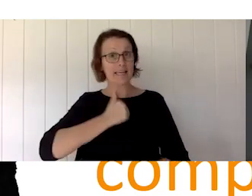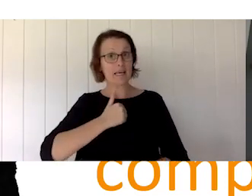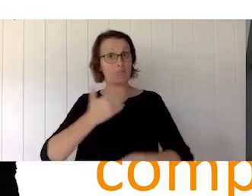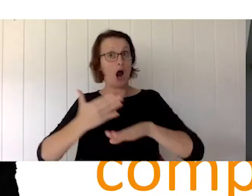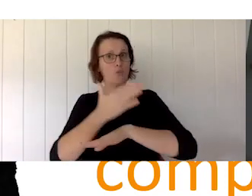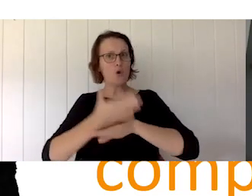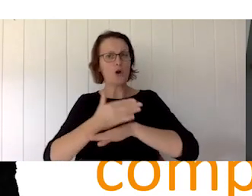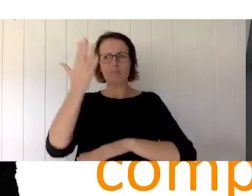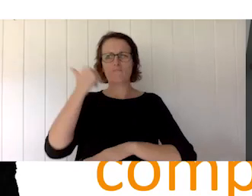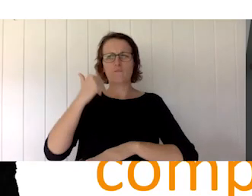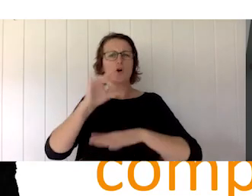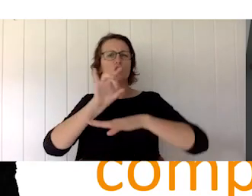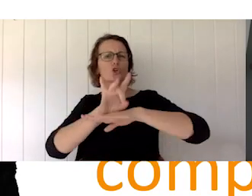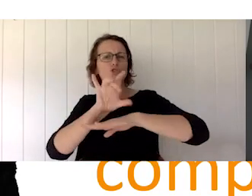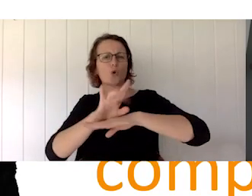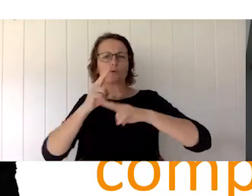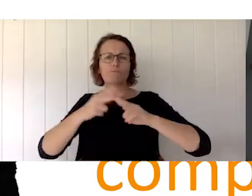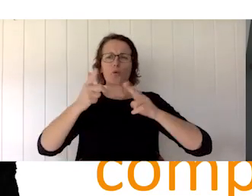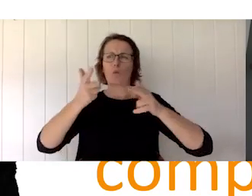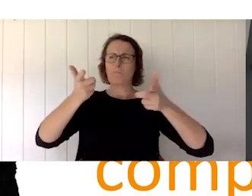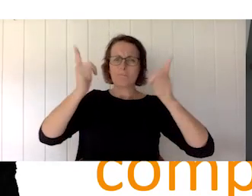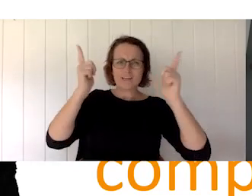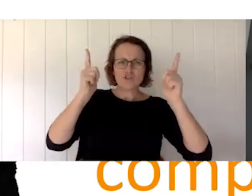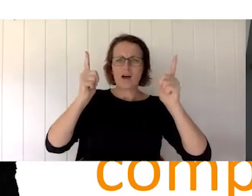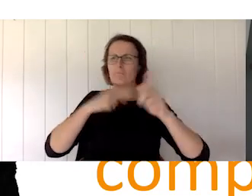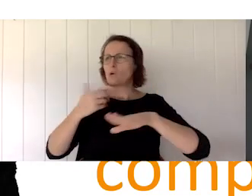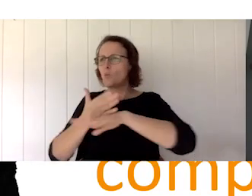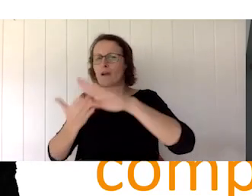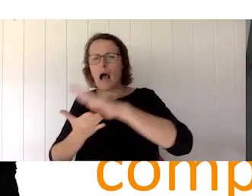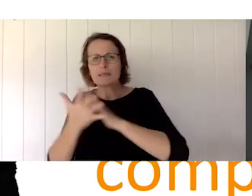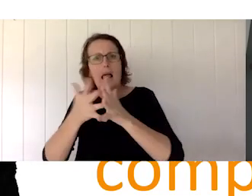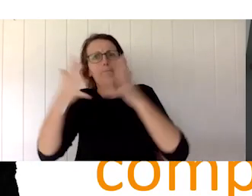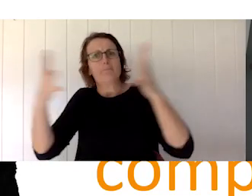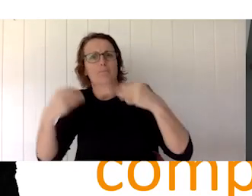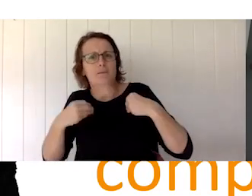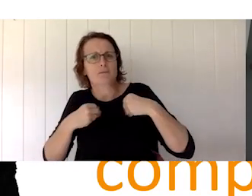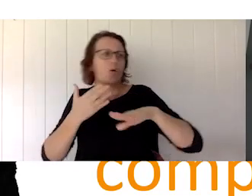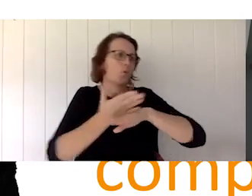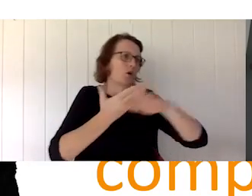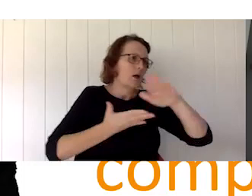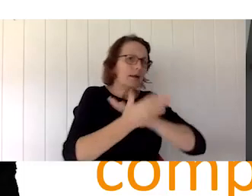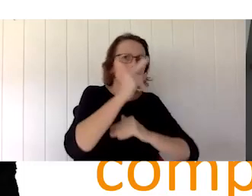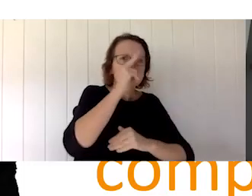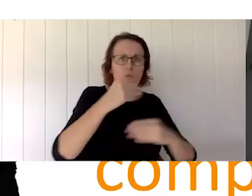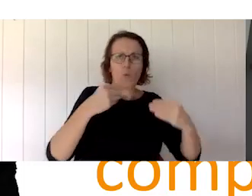consultant, I've done a lot of work in large and small businesses, and worked with a whole range of different industries. What I've